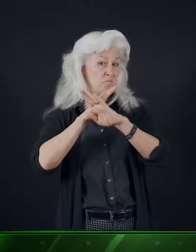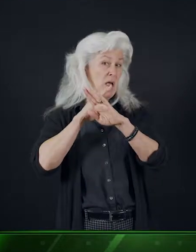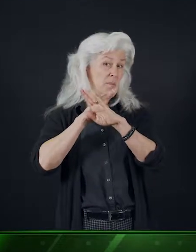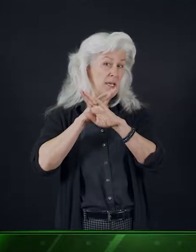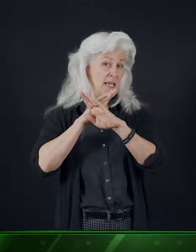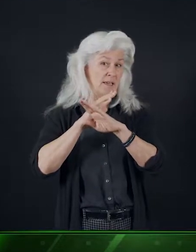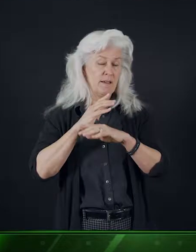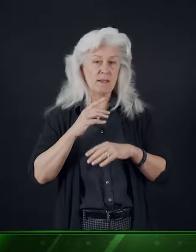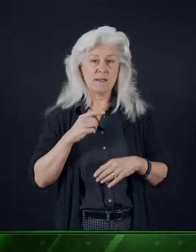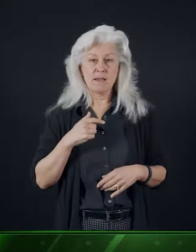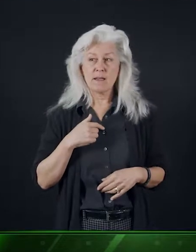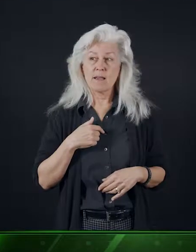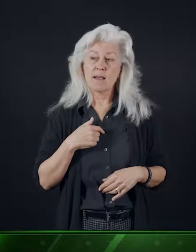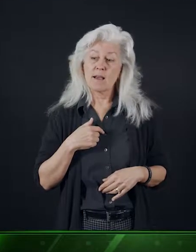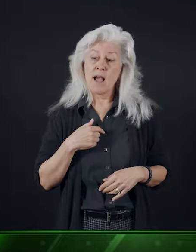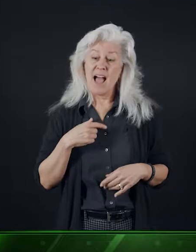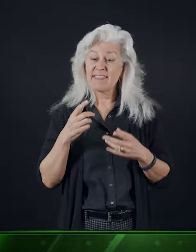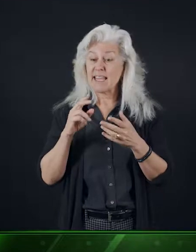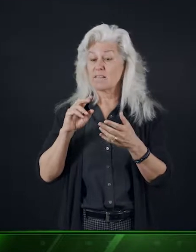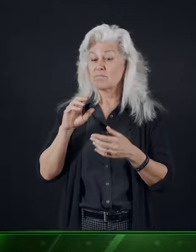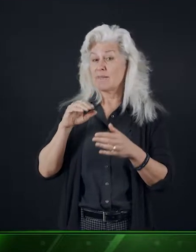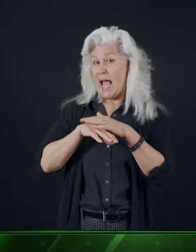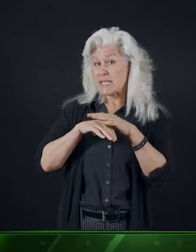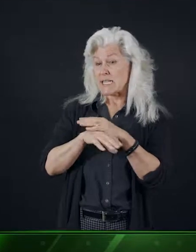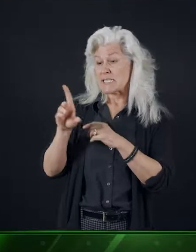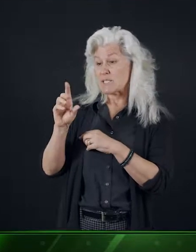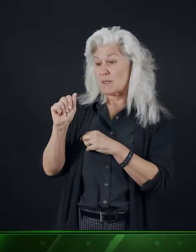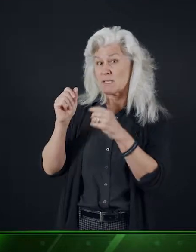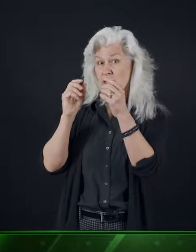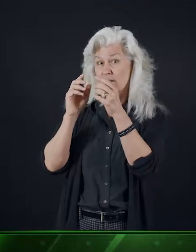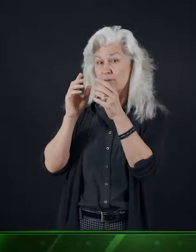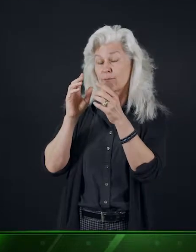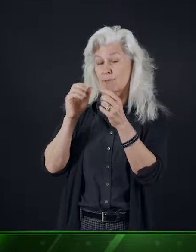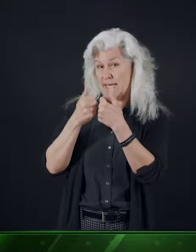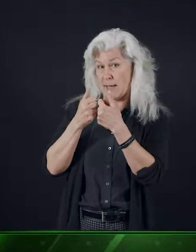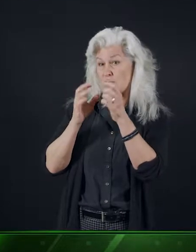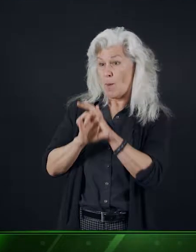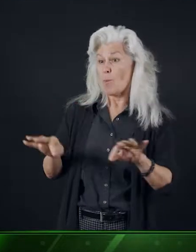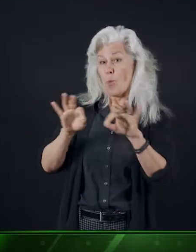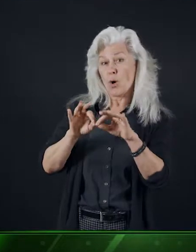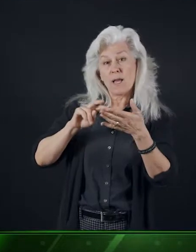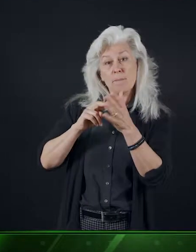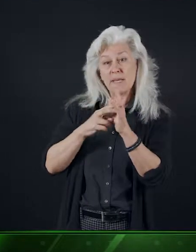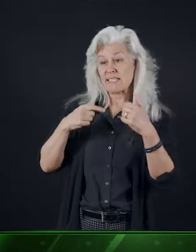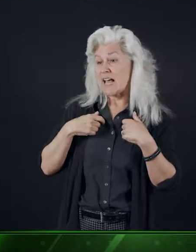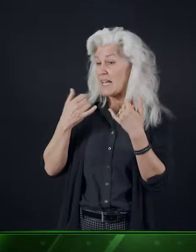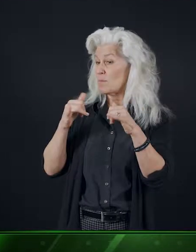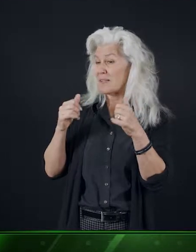Accessibility in gaming is very important because it means that I can keep playing the new games that are coming out,